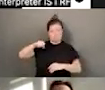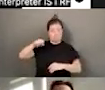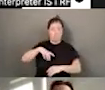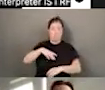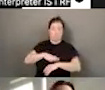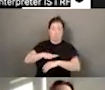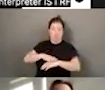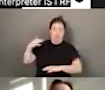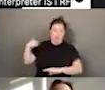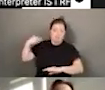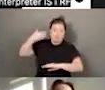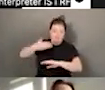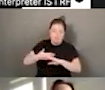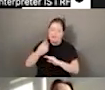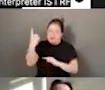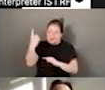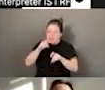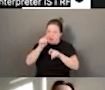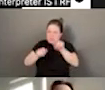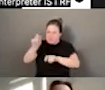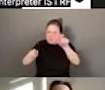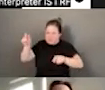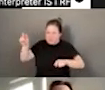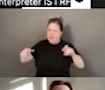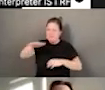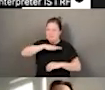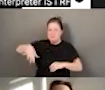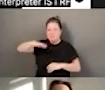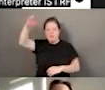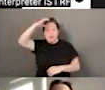in public sector or whatever, we still don't know enough about how users